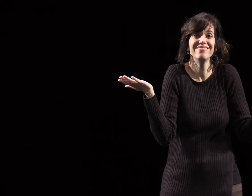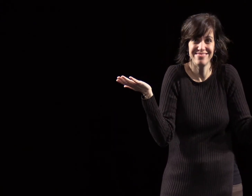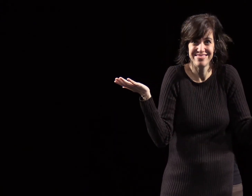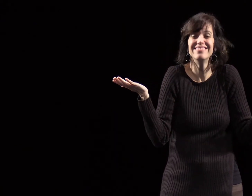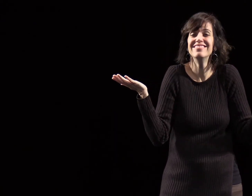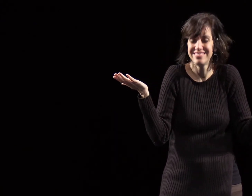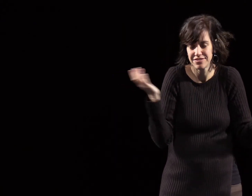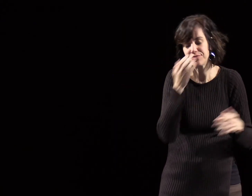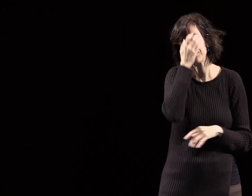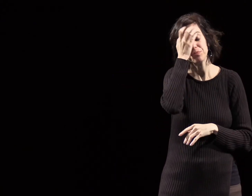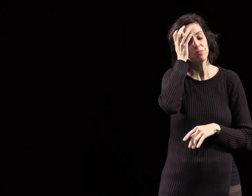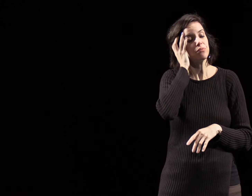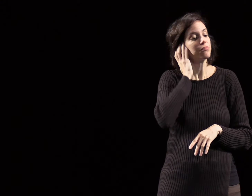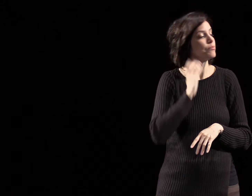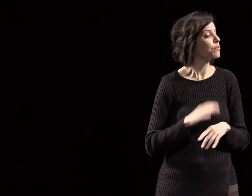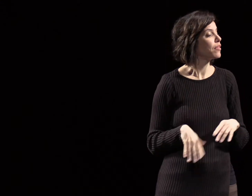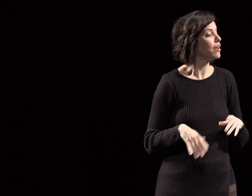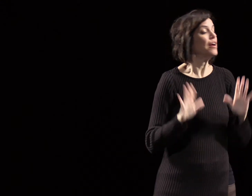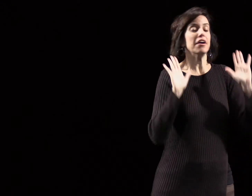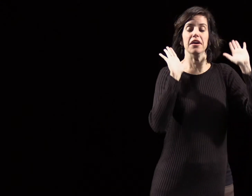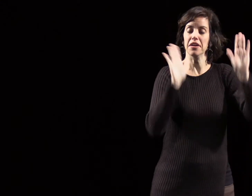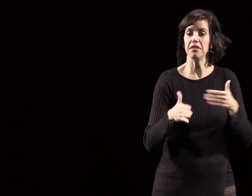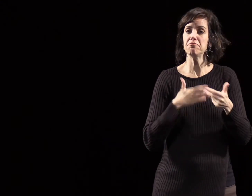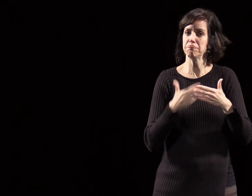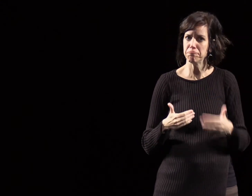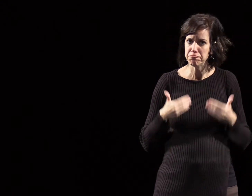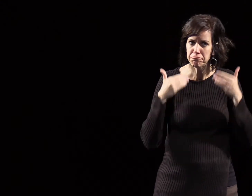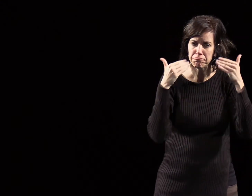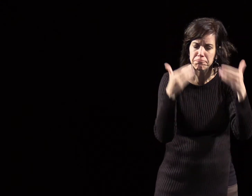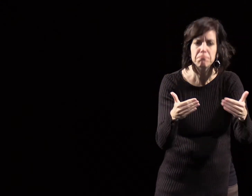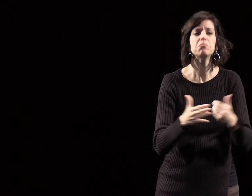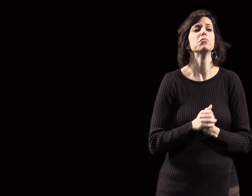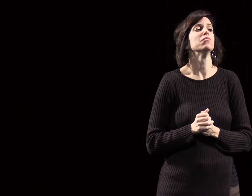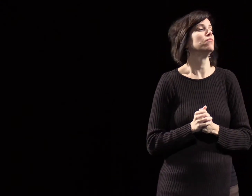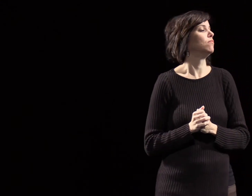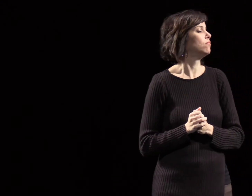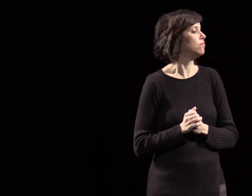It happens. So moving forward.